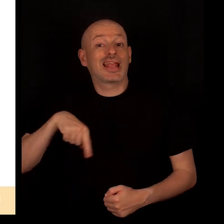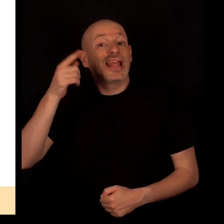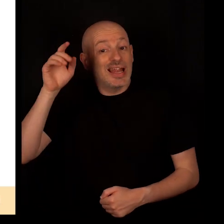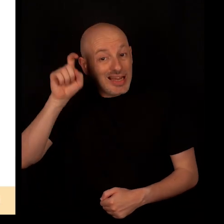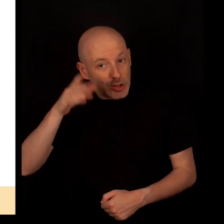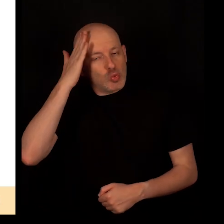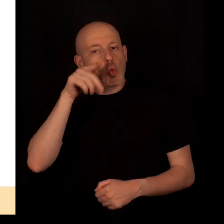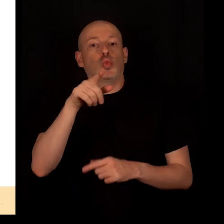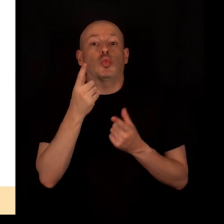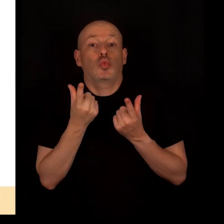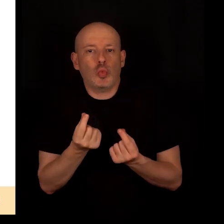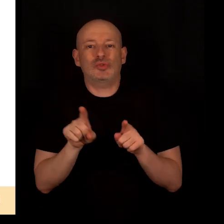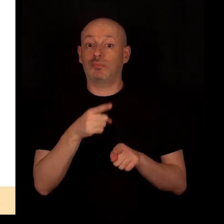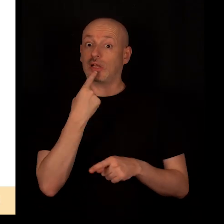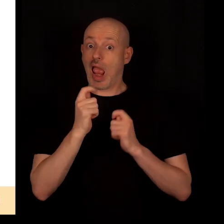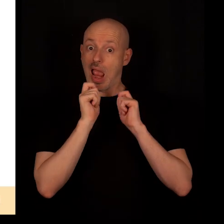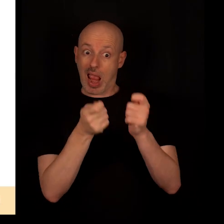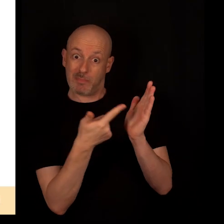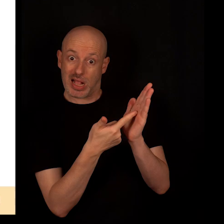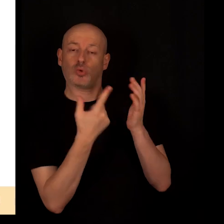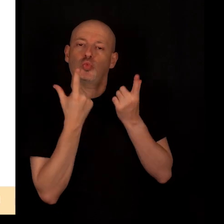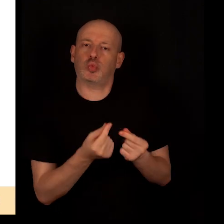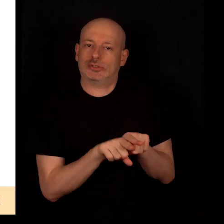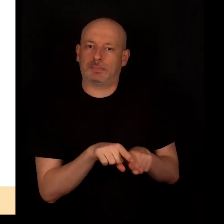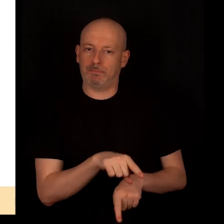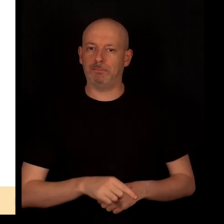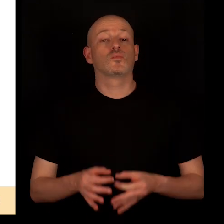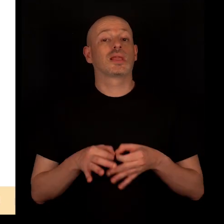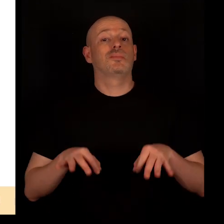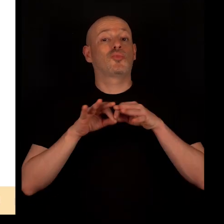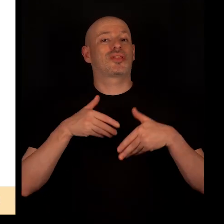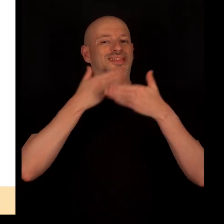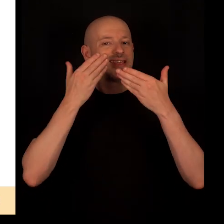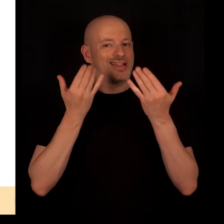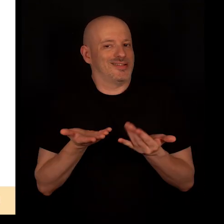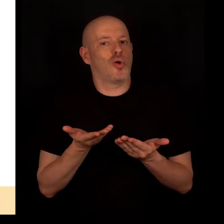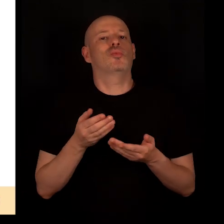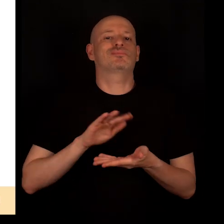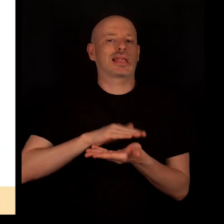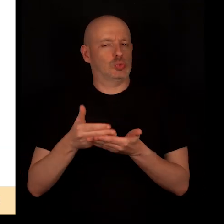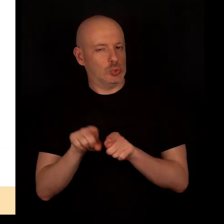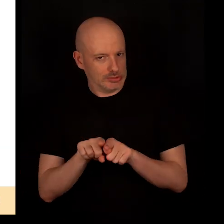And we need to know that you will do what you said in your application. Now, important dates and some resources.